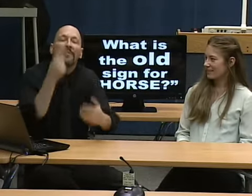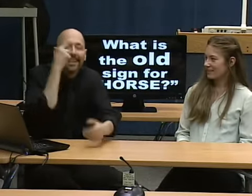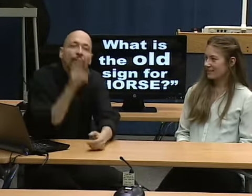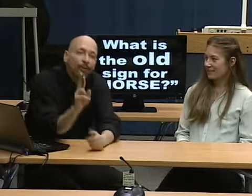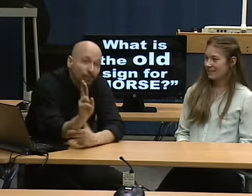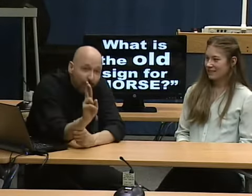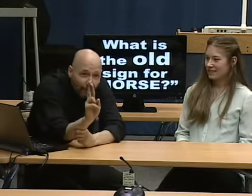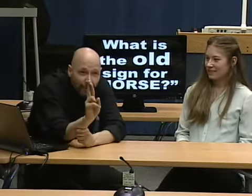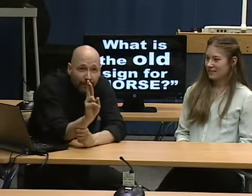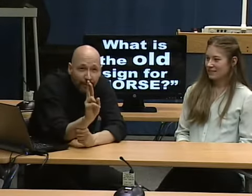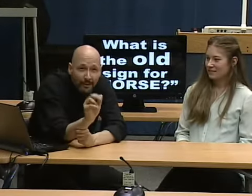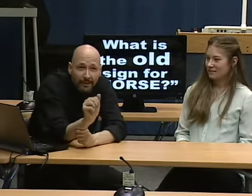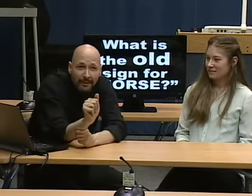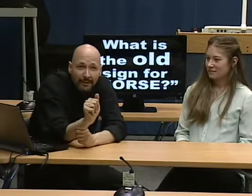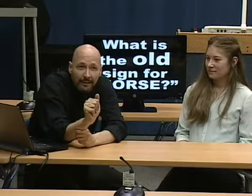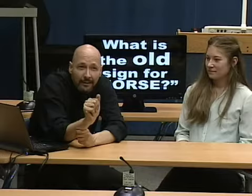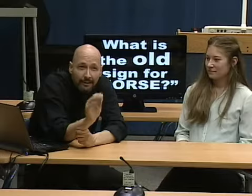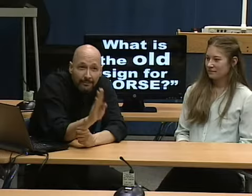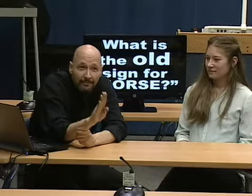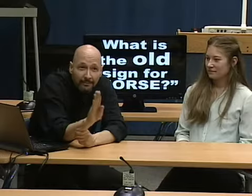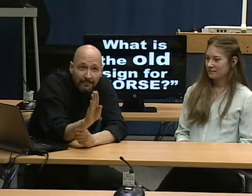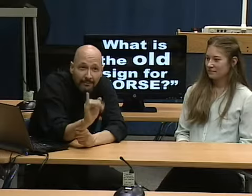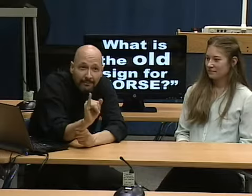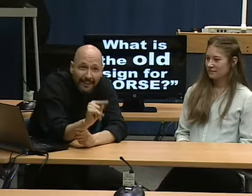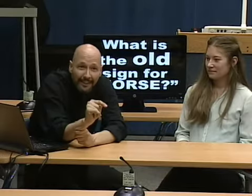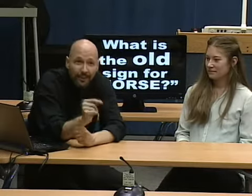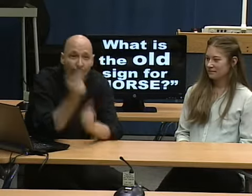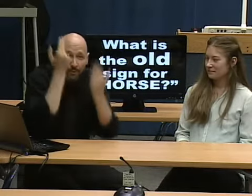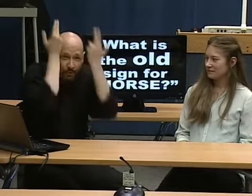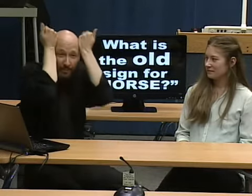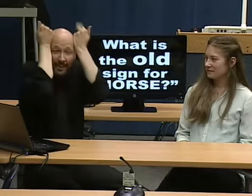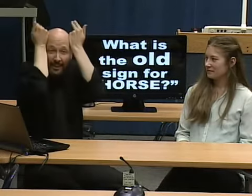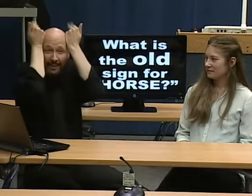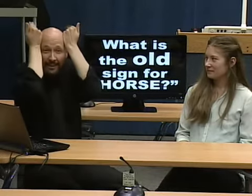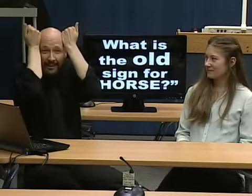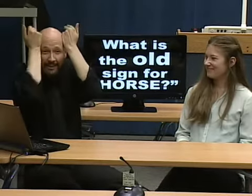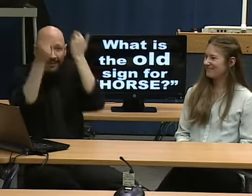What do you think for "R-A-B-B-I-T"? Rabbit.